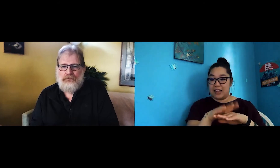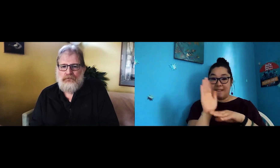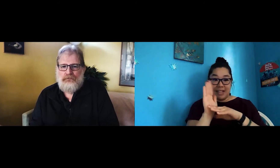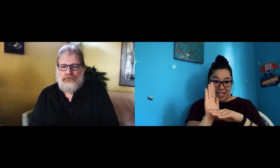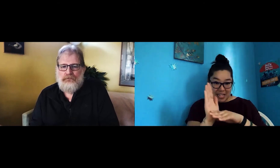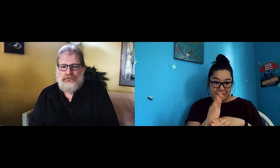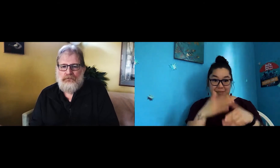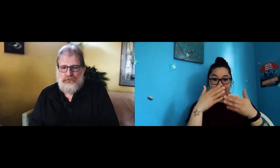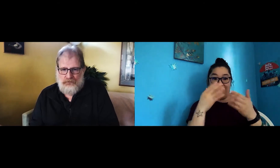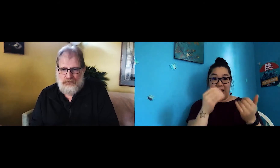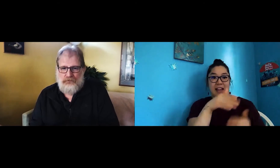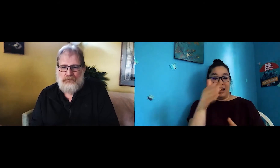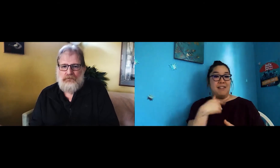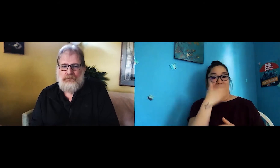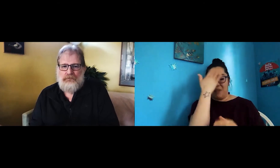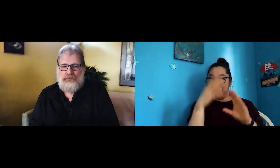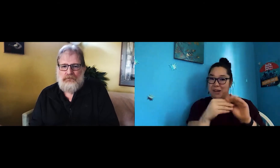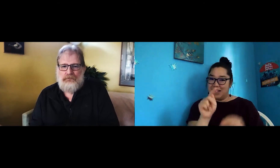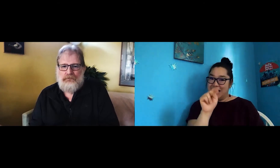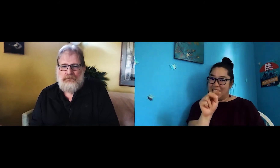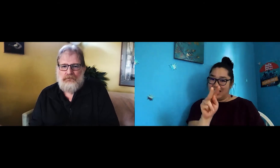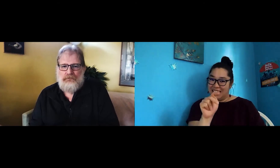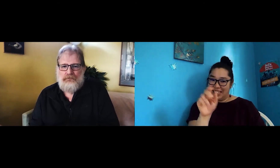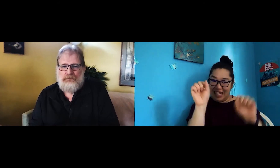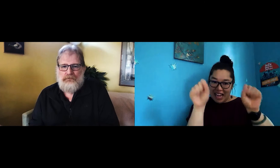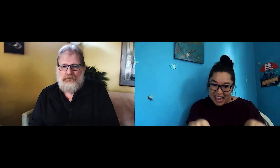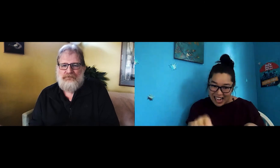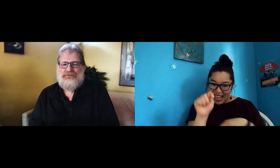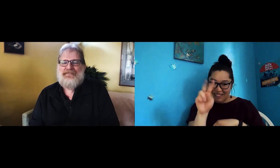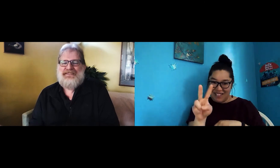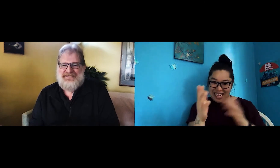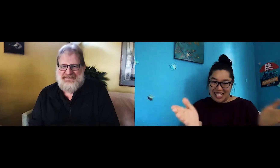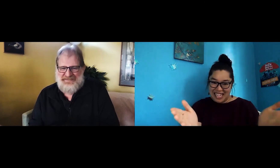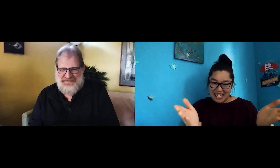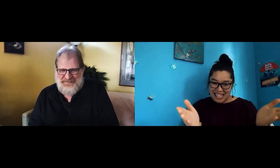and film, but I’d be remiss if I didn’t mention your TV career,